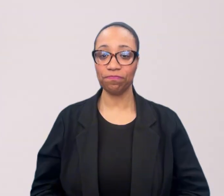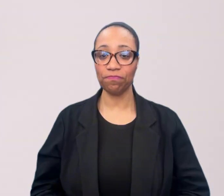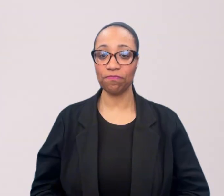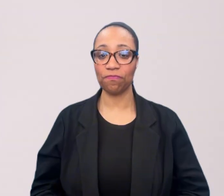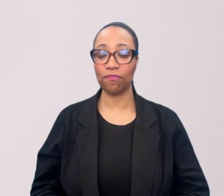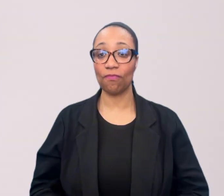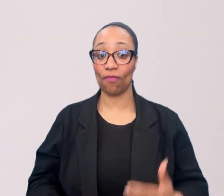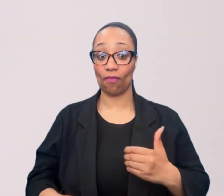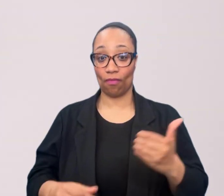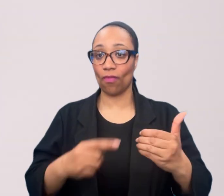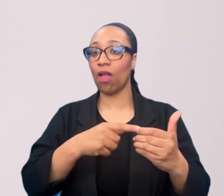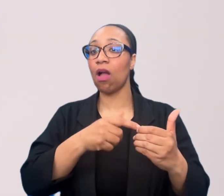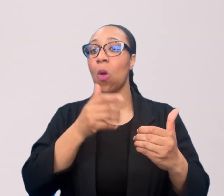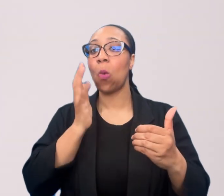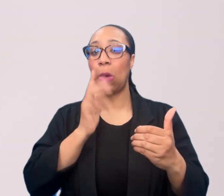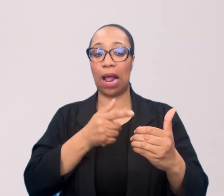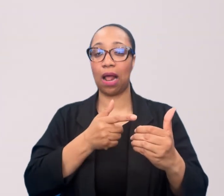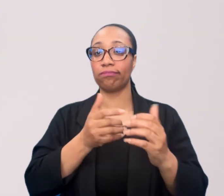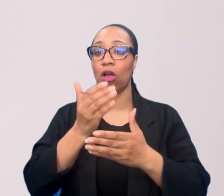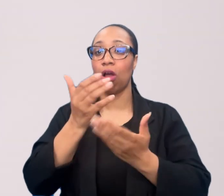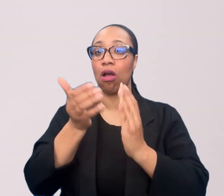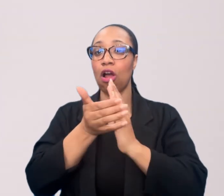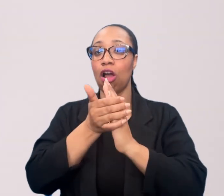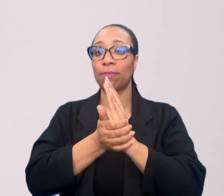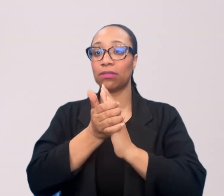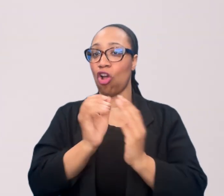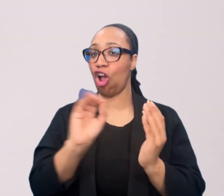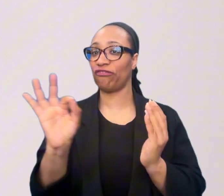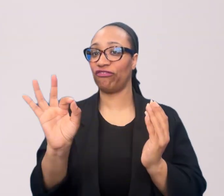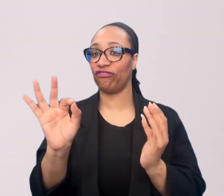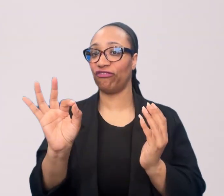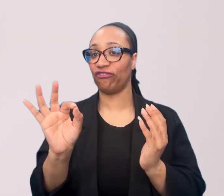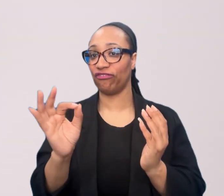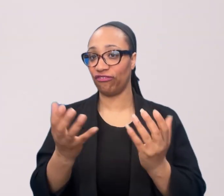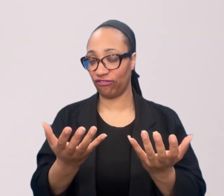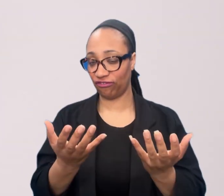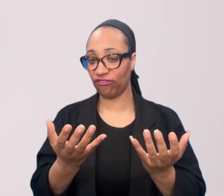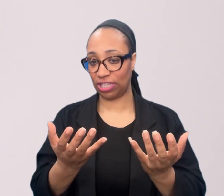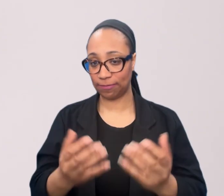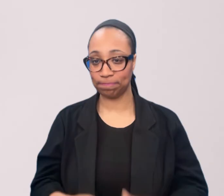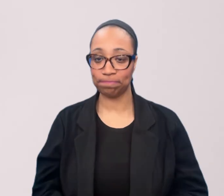it at and even even though it only automatically goes up to level s you are able to change it and